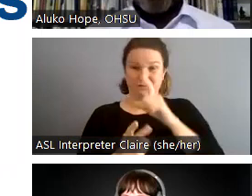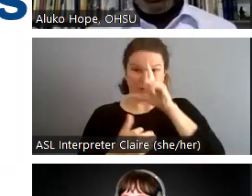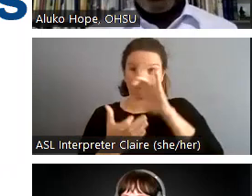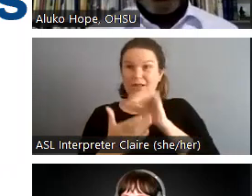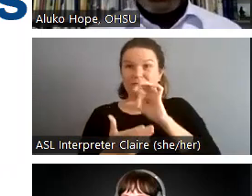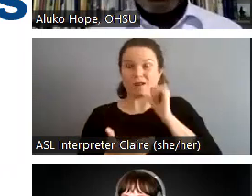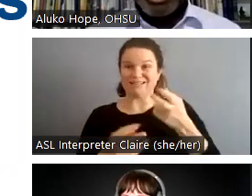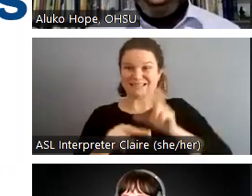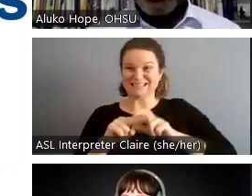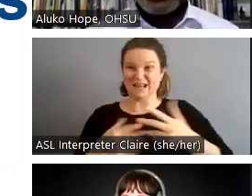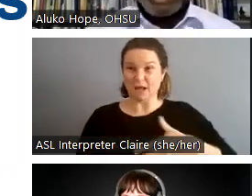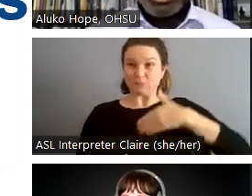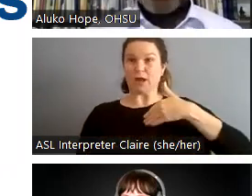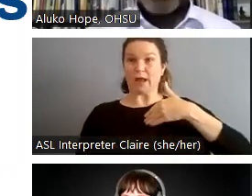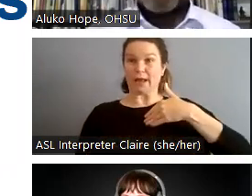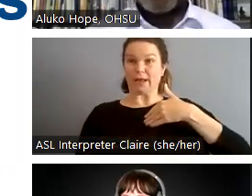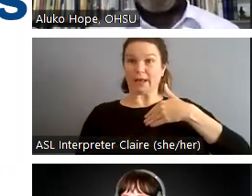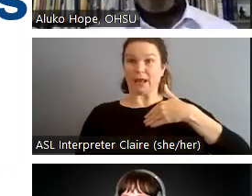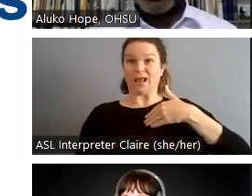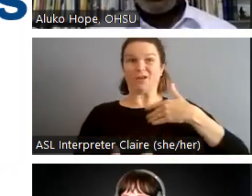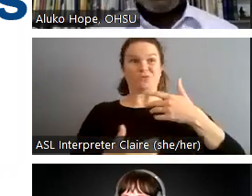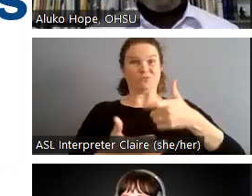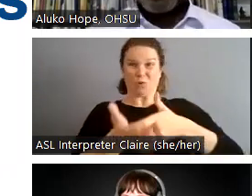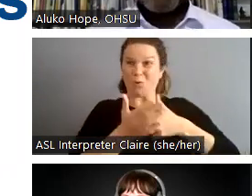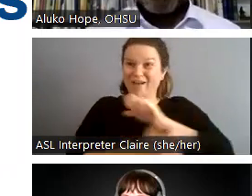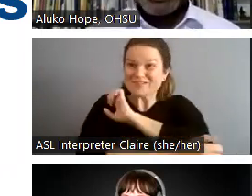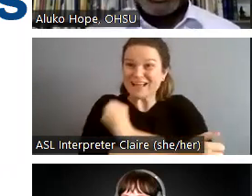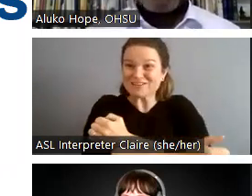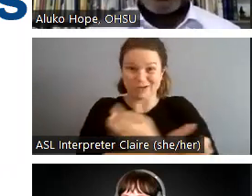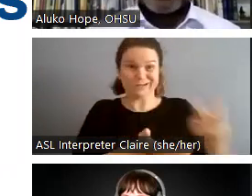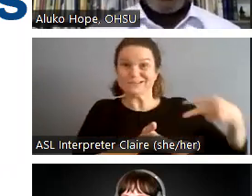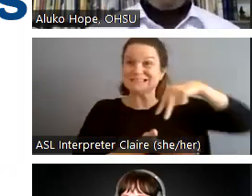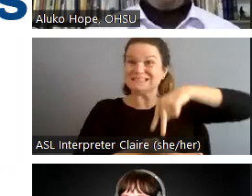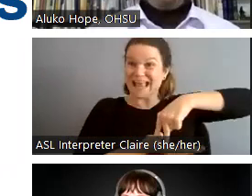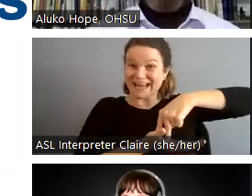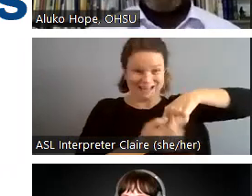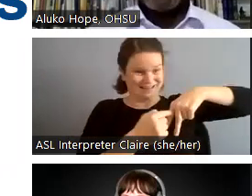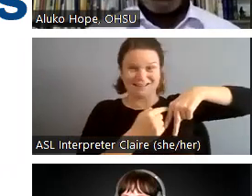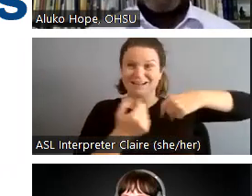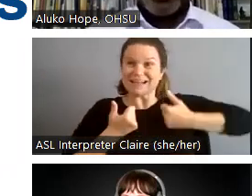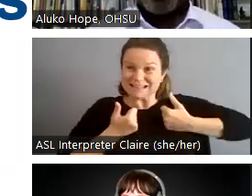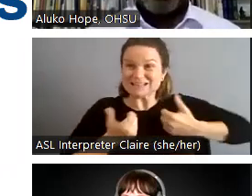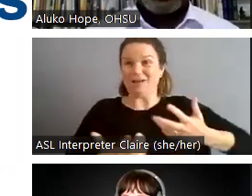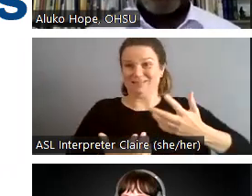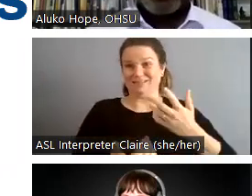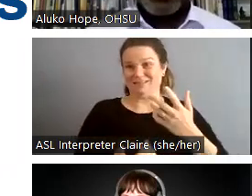upright takes up a lot of energy. Standing upright for more than five minutes is a very aerobic activity, and